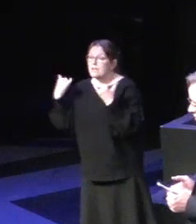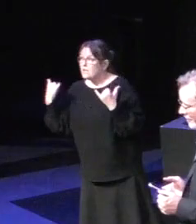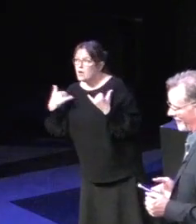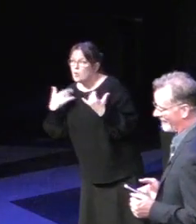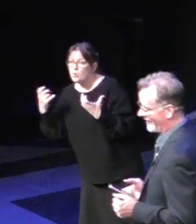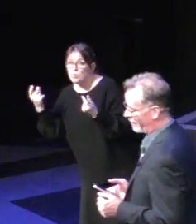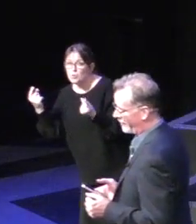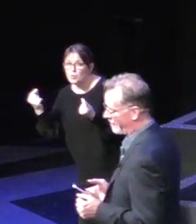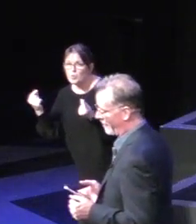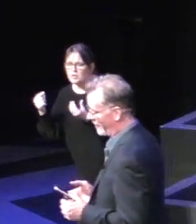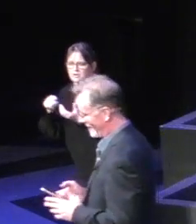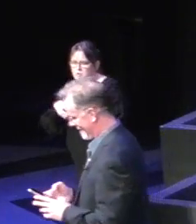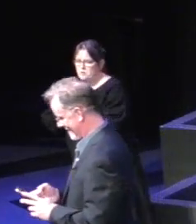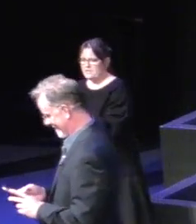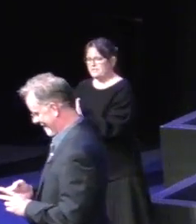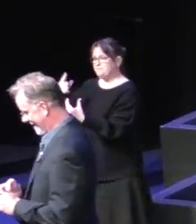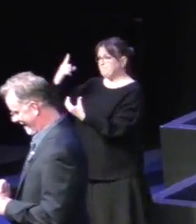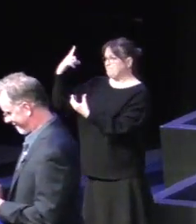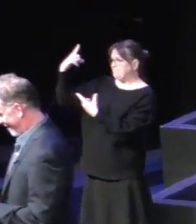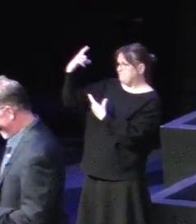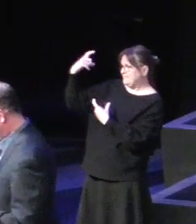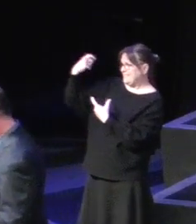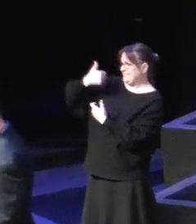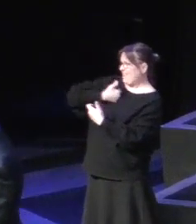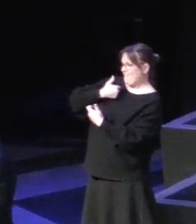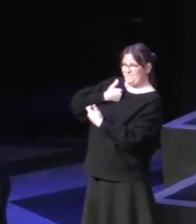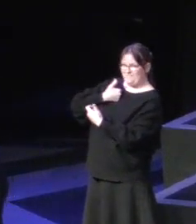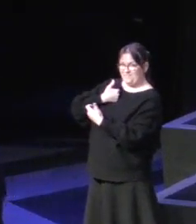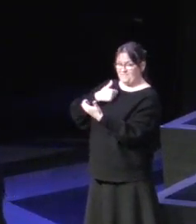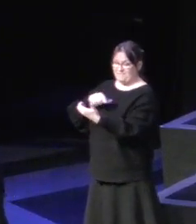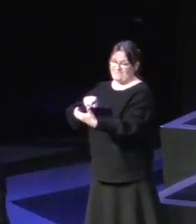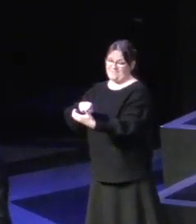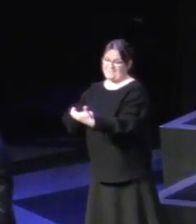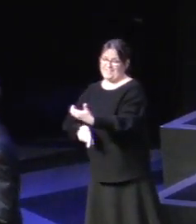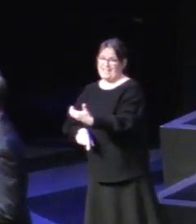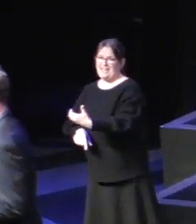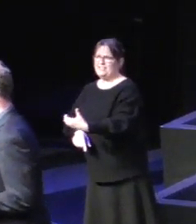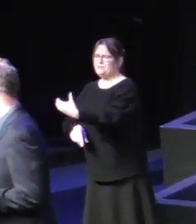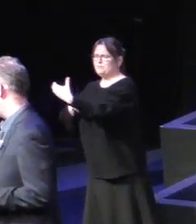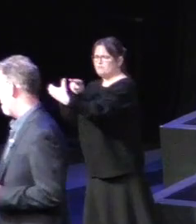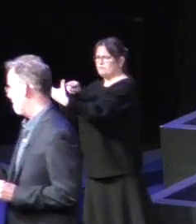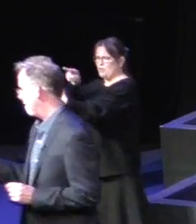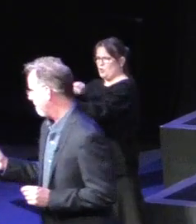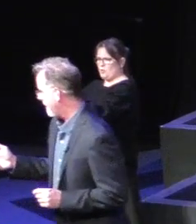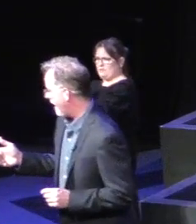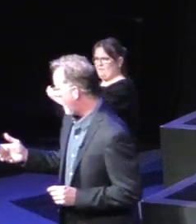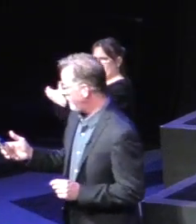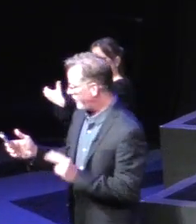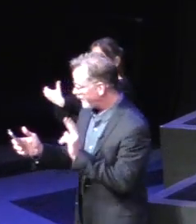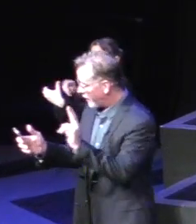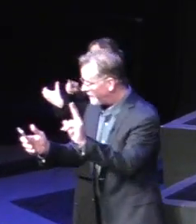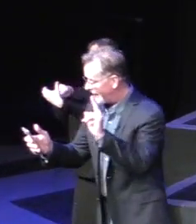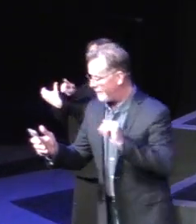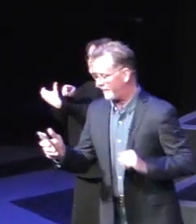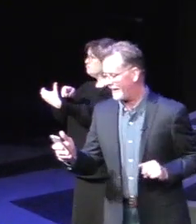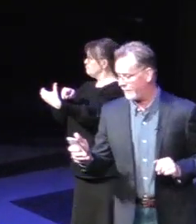Put it in the selfie mode. That's right. I want you to look at you. I want you to stare deeply at the person